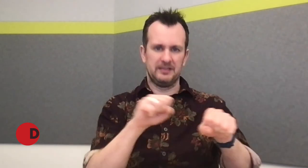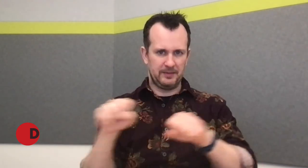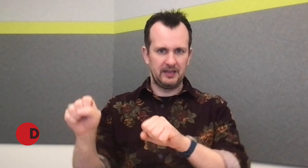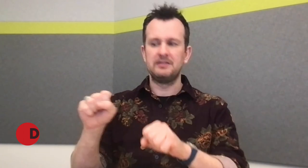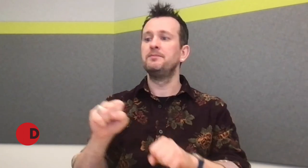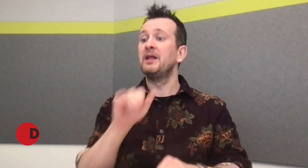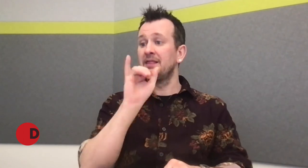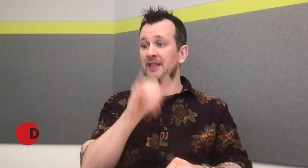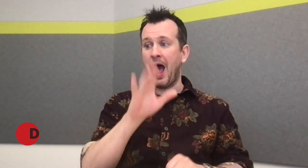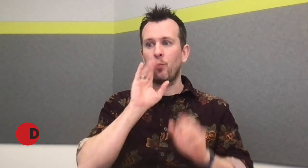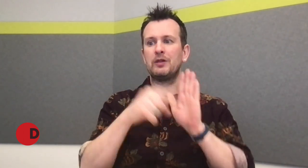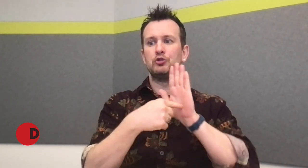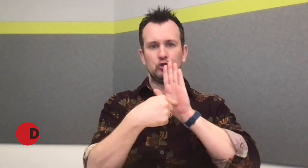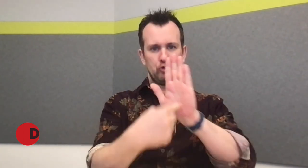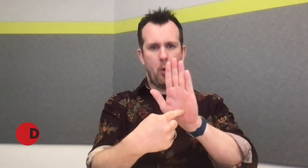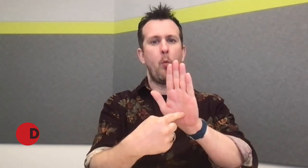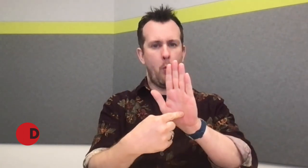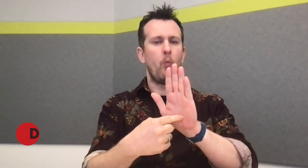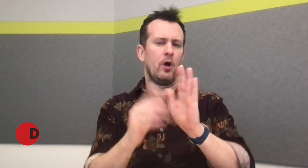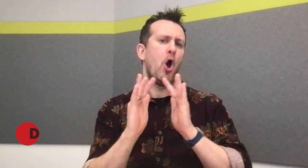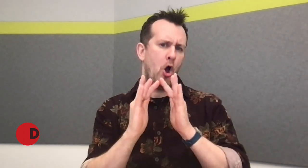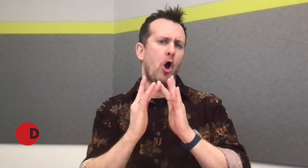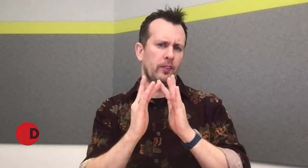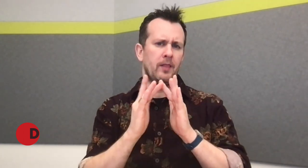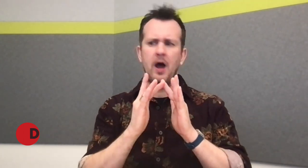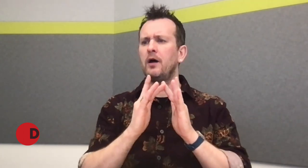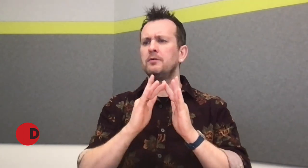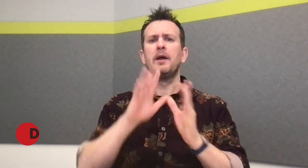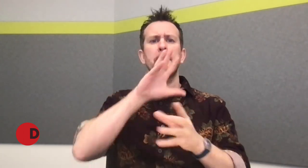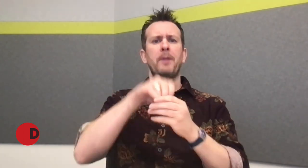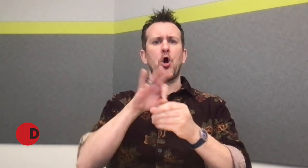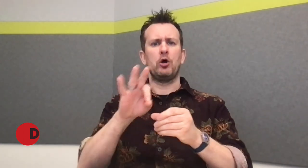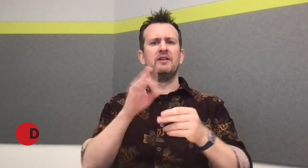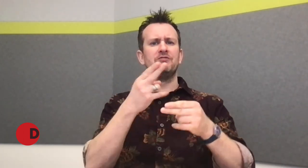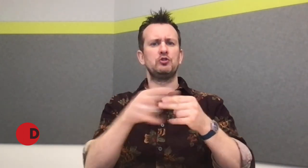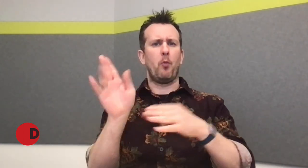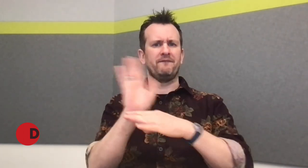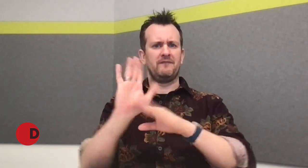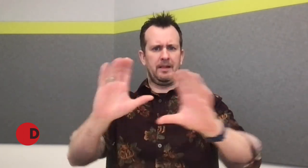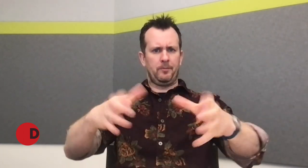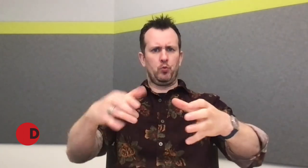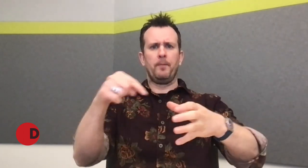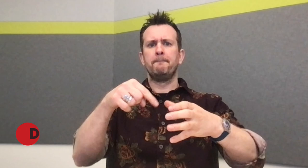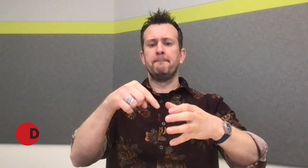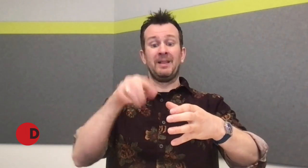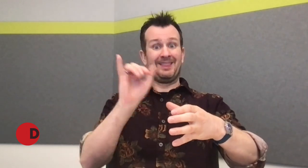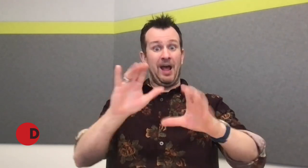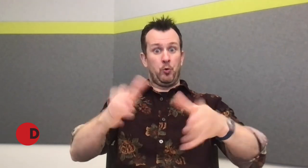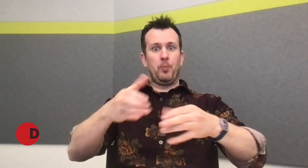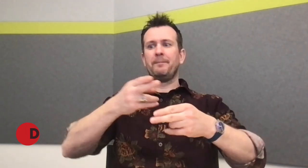The film will be shown online as part of the short film group